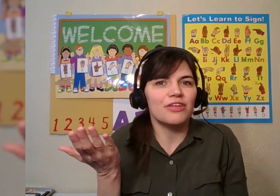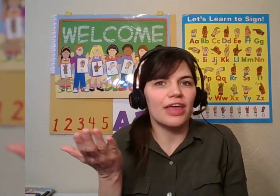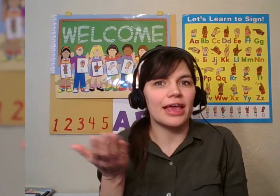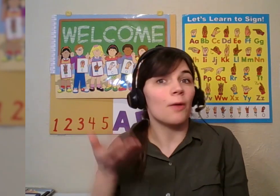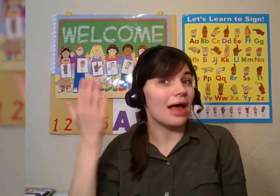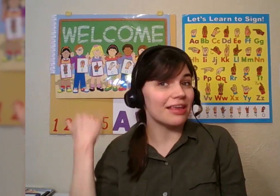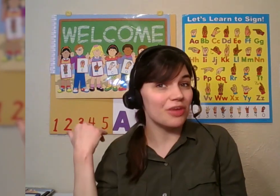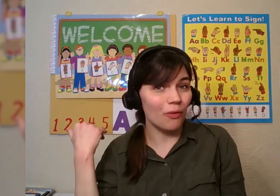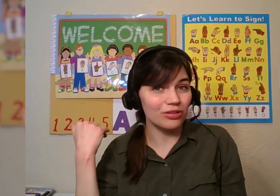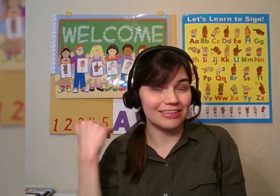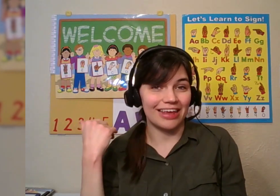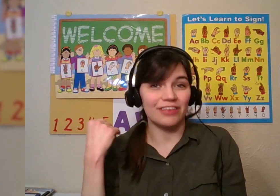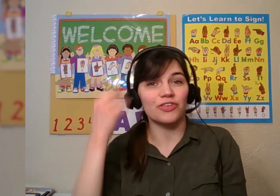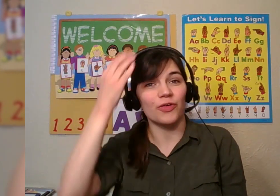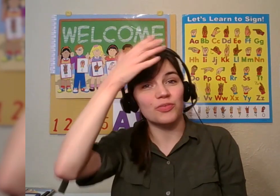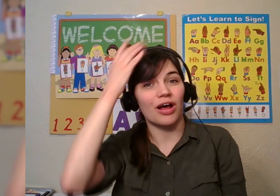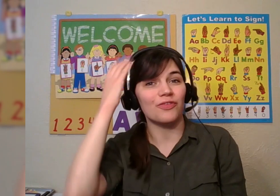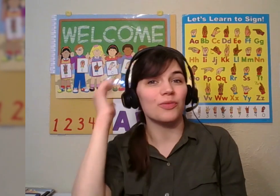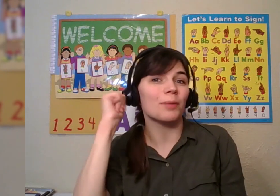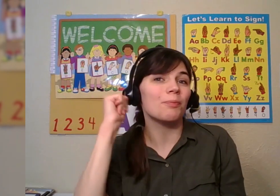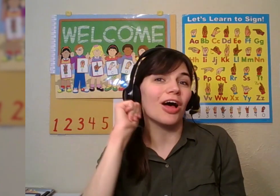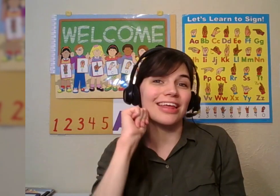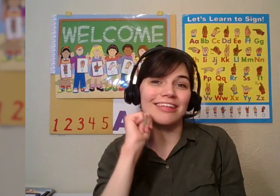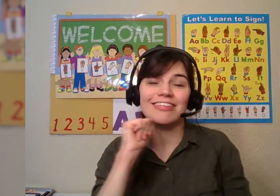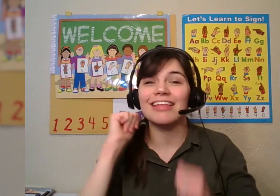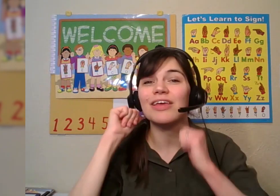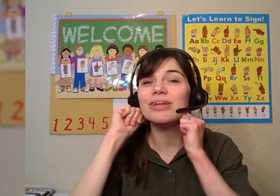of like how back in the olden days girls would often wear bonnets, and they would